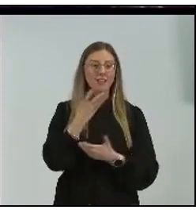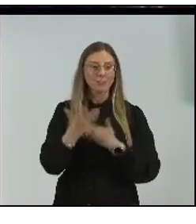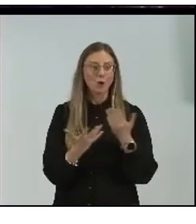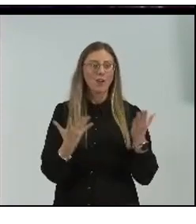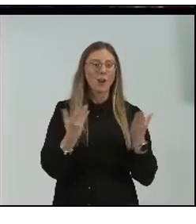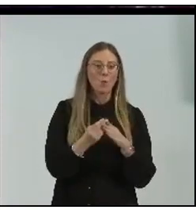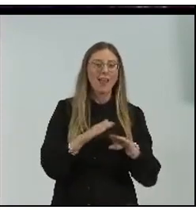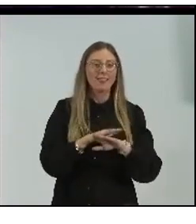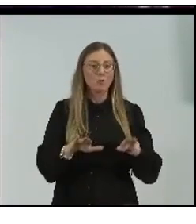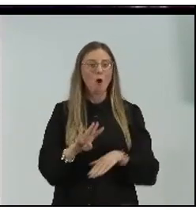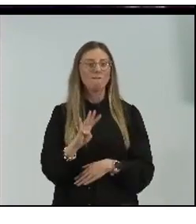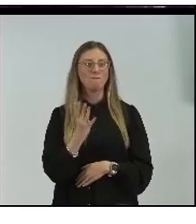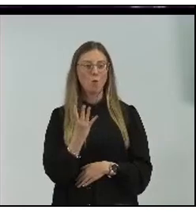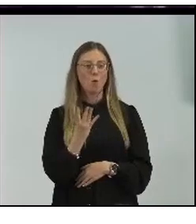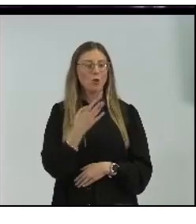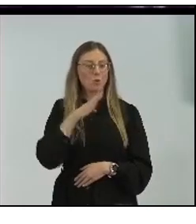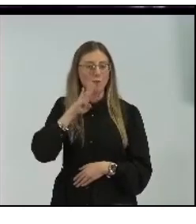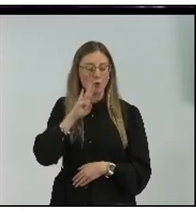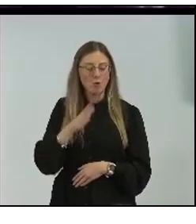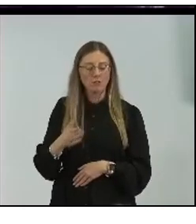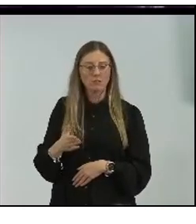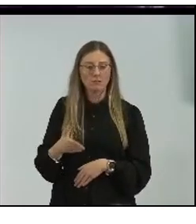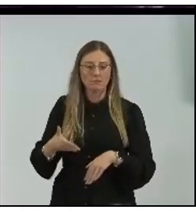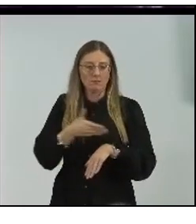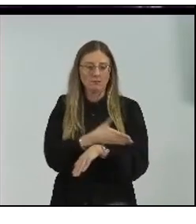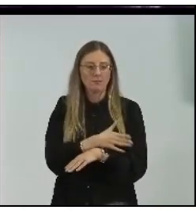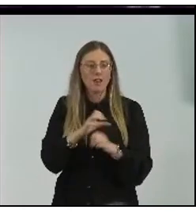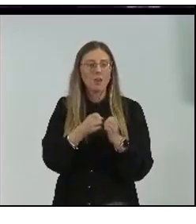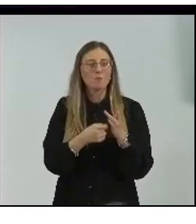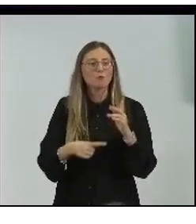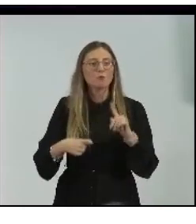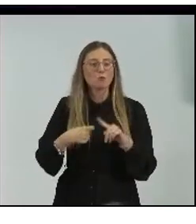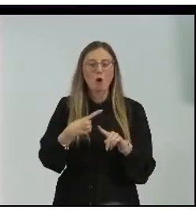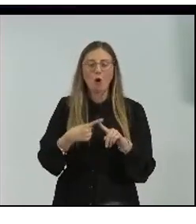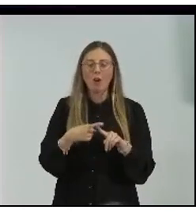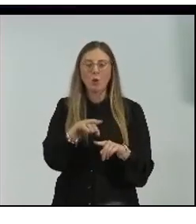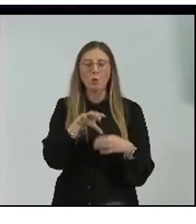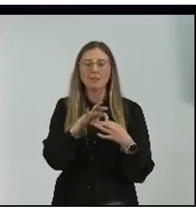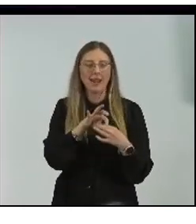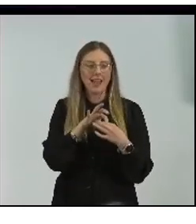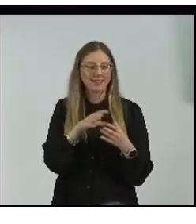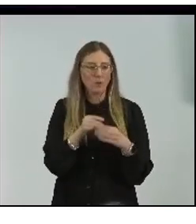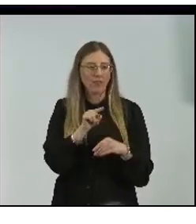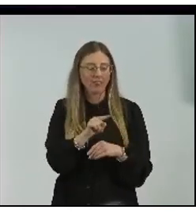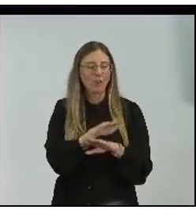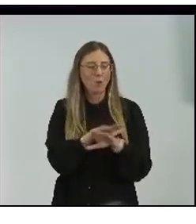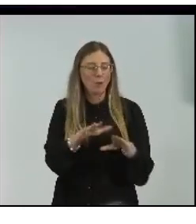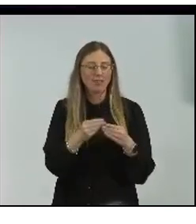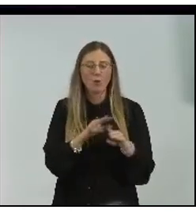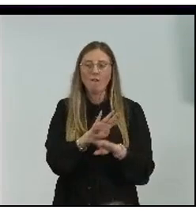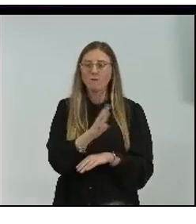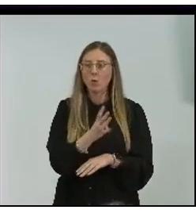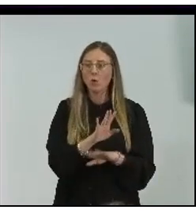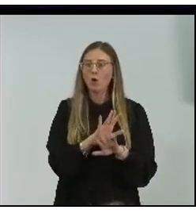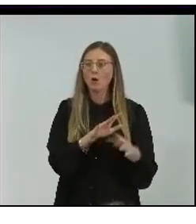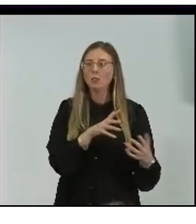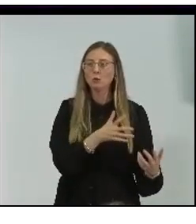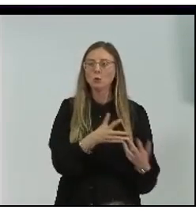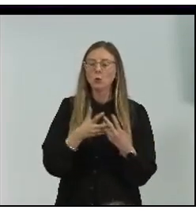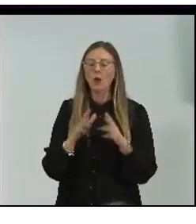You'd have heard earlier on from Brooke, who's connected to With Not For as well. And we were going to try and get this thread through, but we can do that between us.